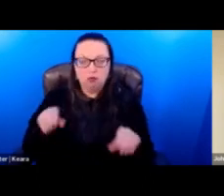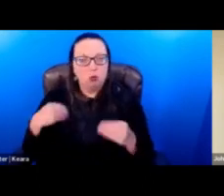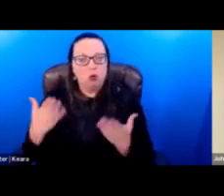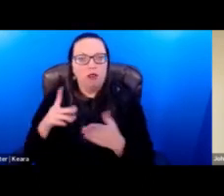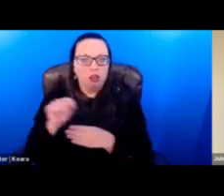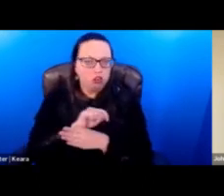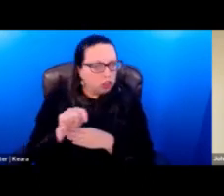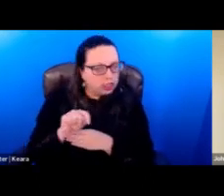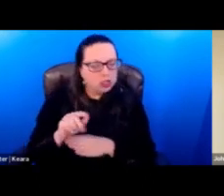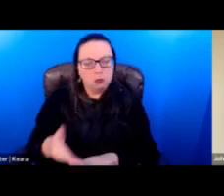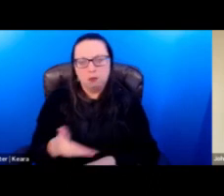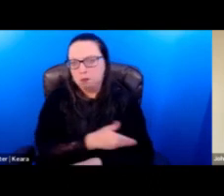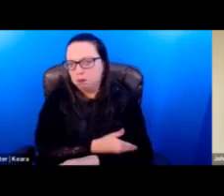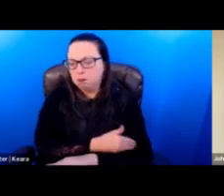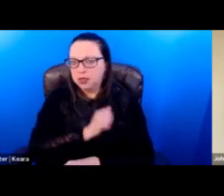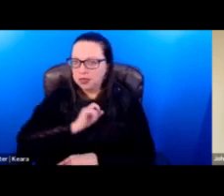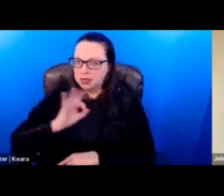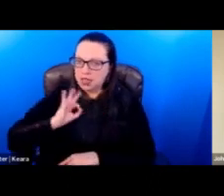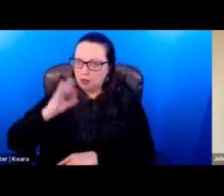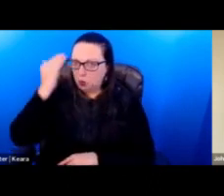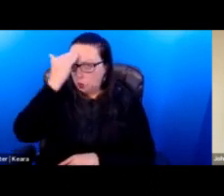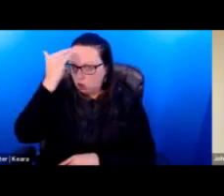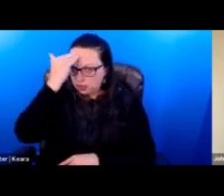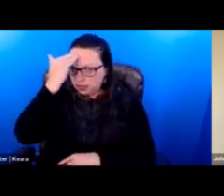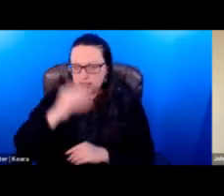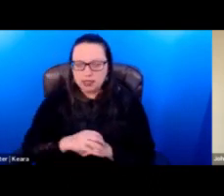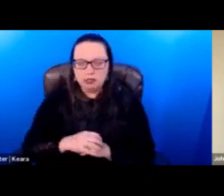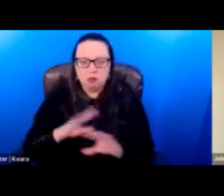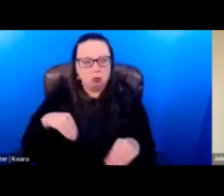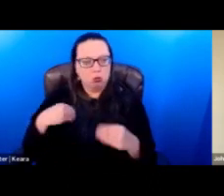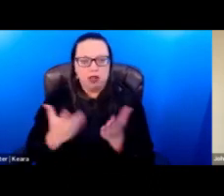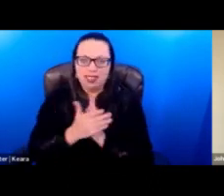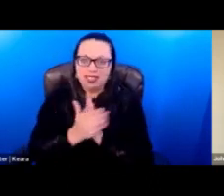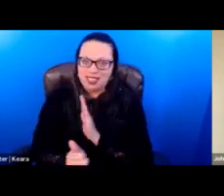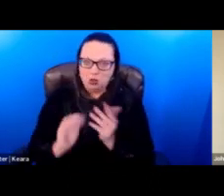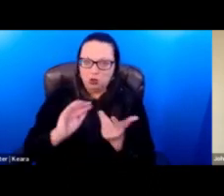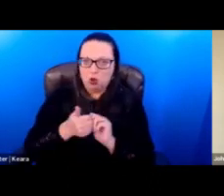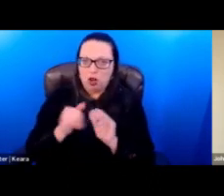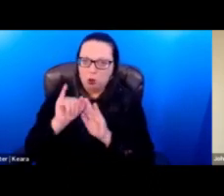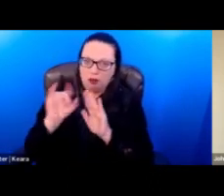awareness and even more important to give them some skills on how to identify whether the person they're